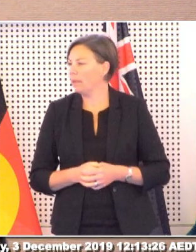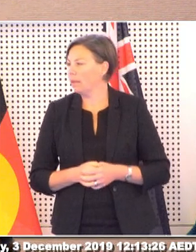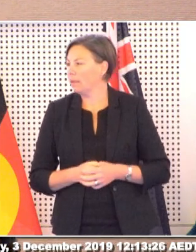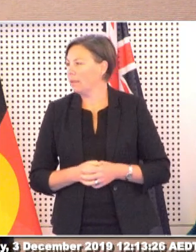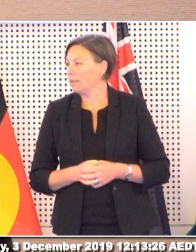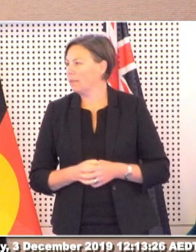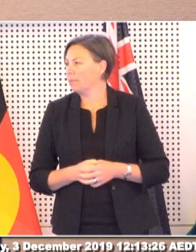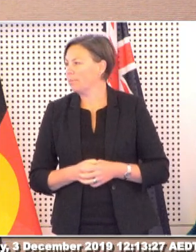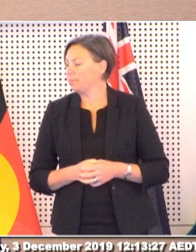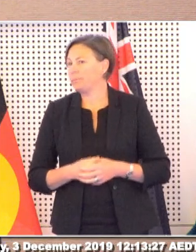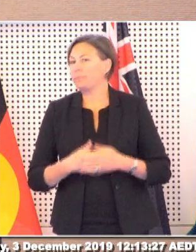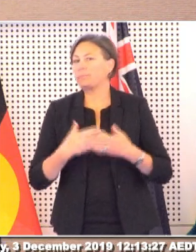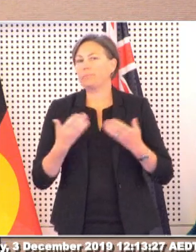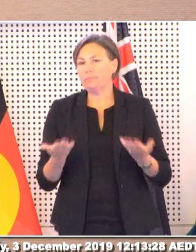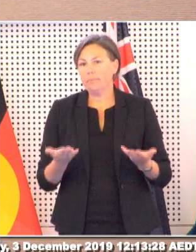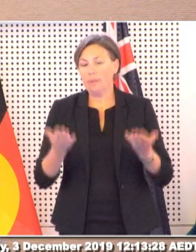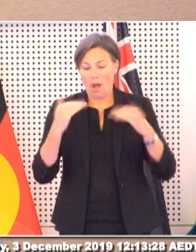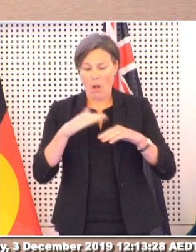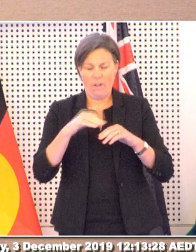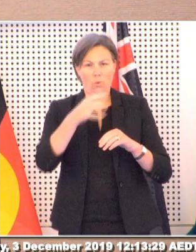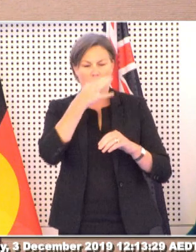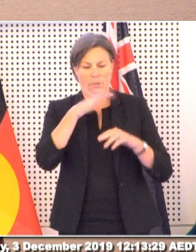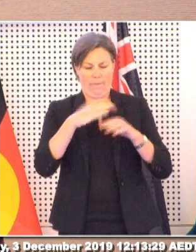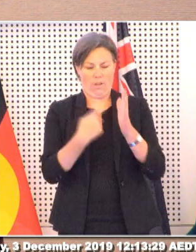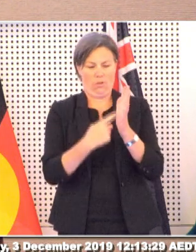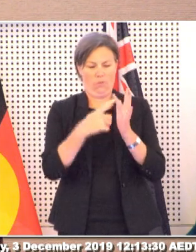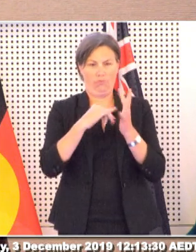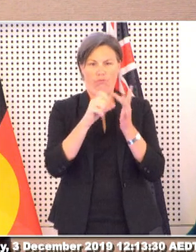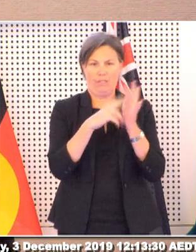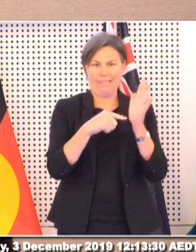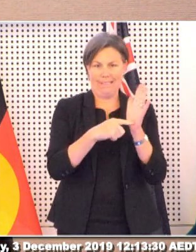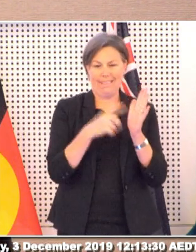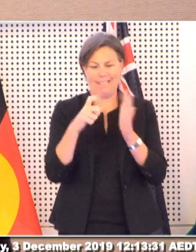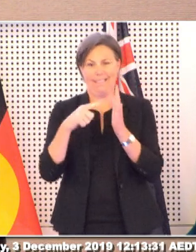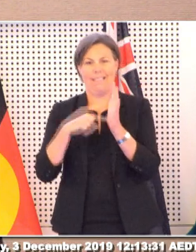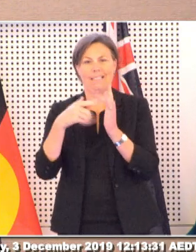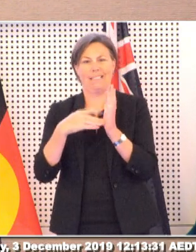In terms of how residents are different from citizens, I think this goes to the